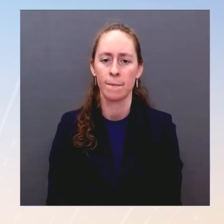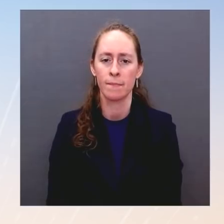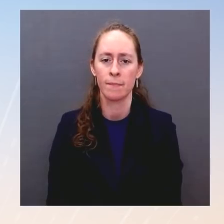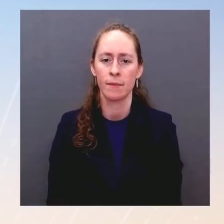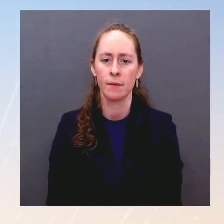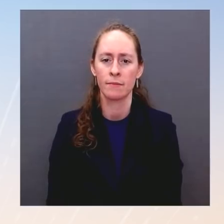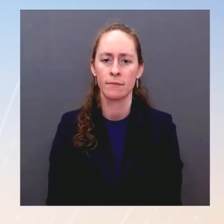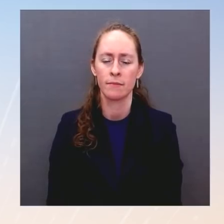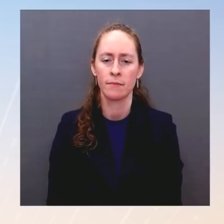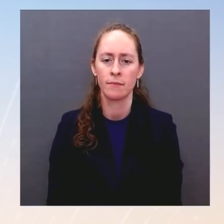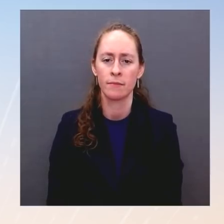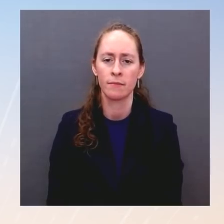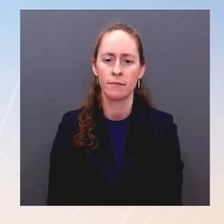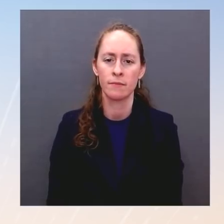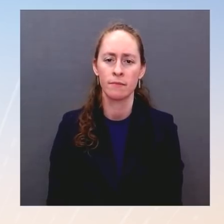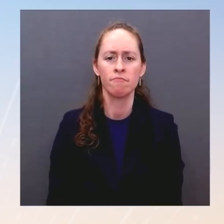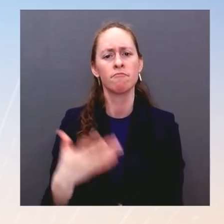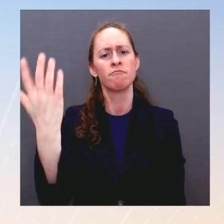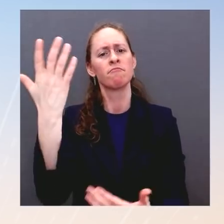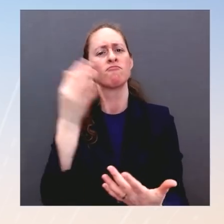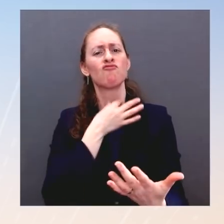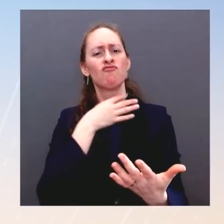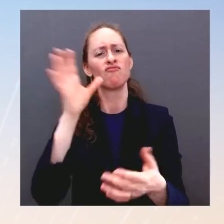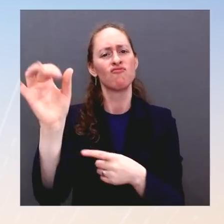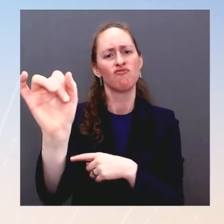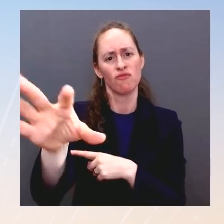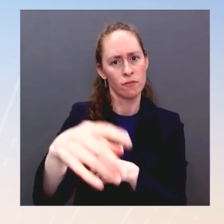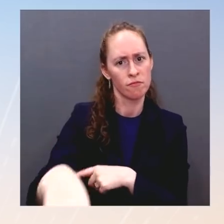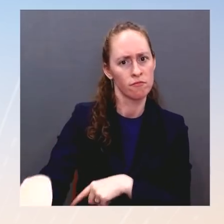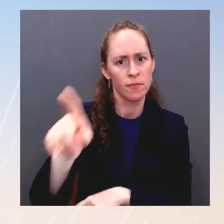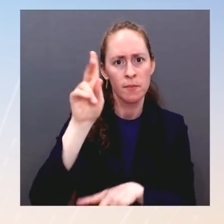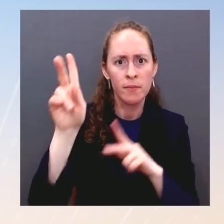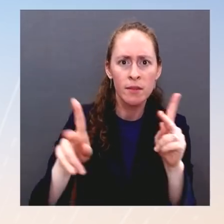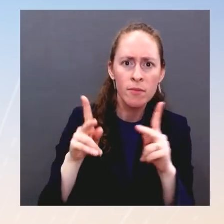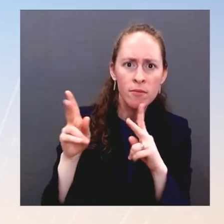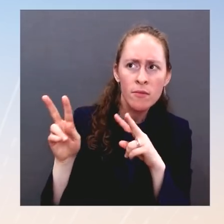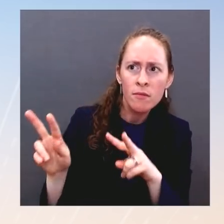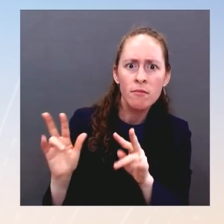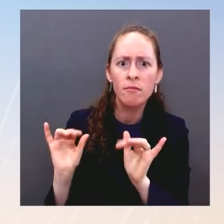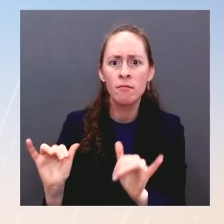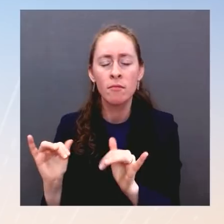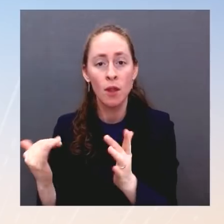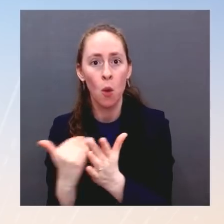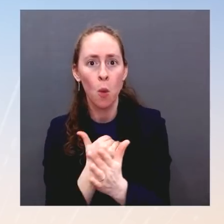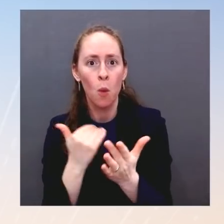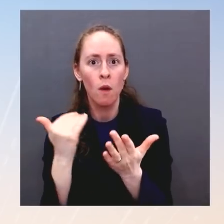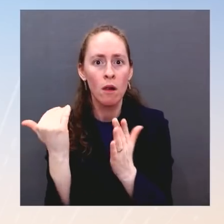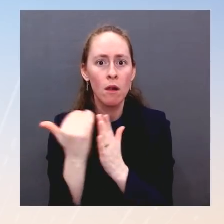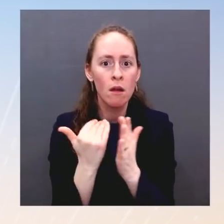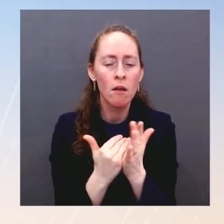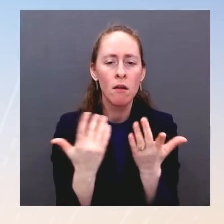in regards to these new metrics and this -- the new guidance as to where we are in the pandemic? Ms. Psaki: Well, I would say,